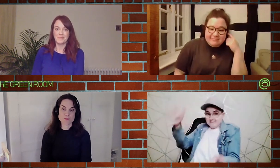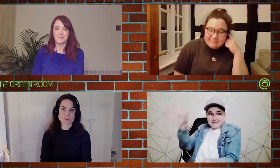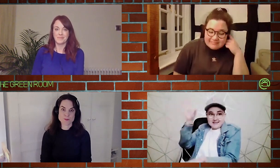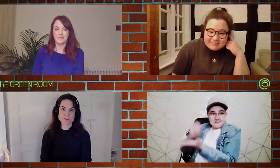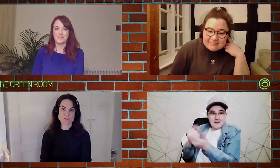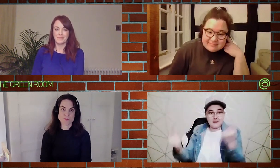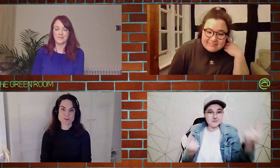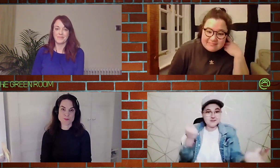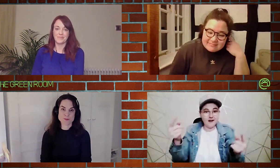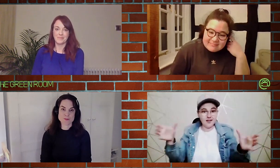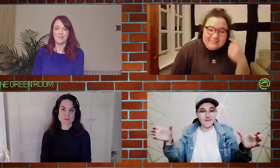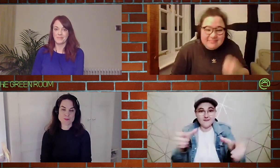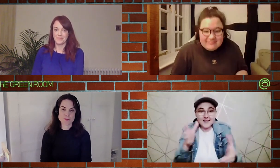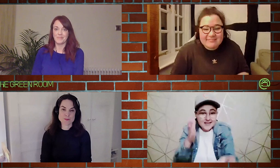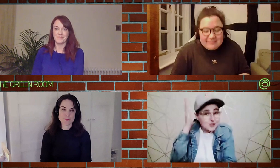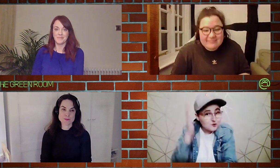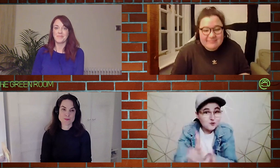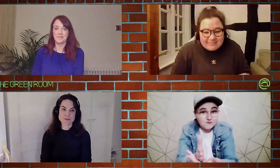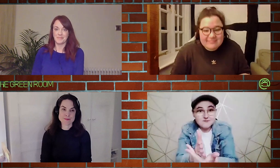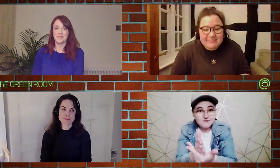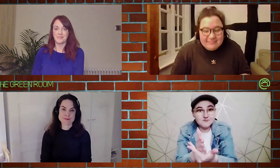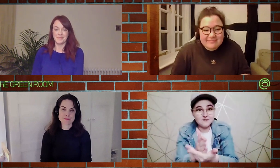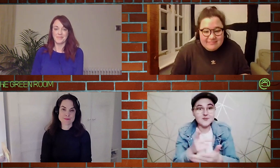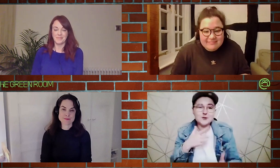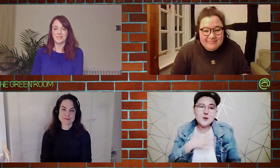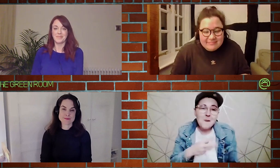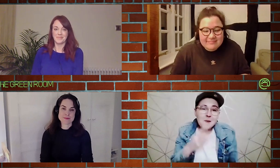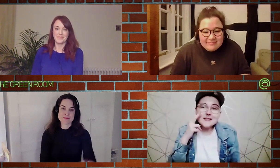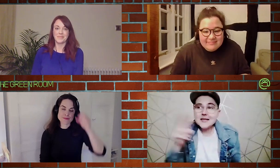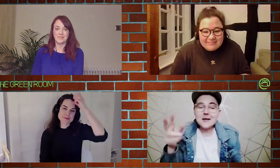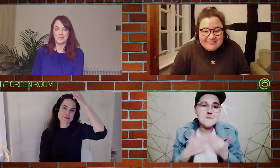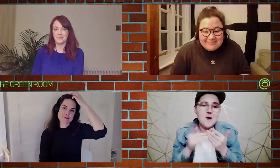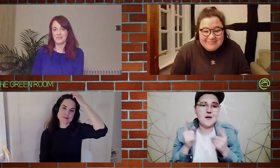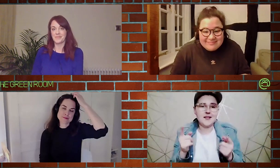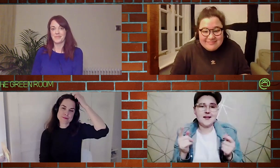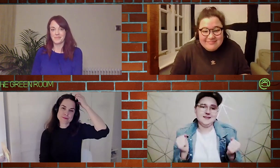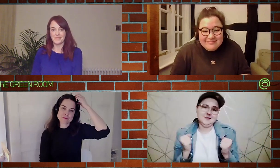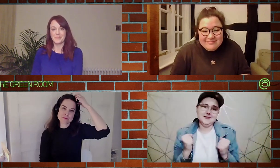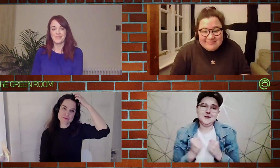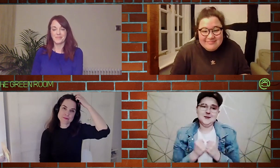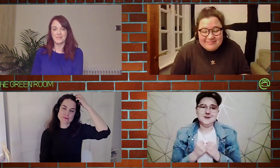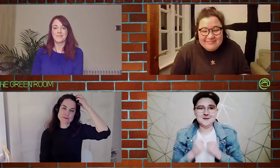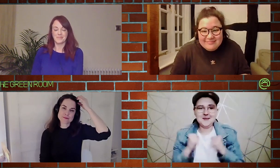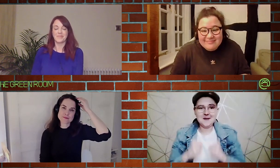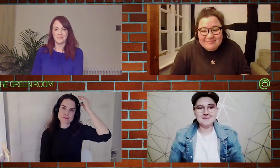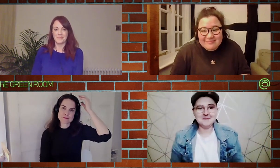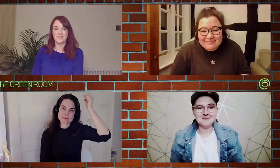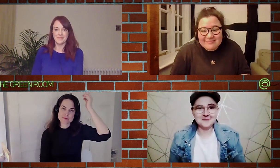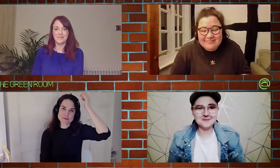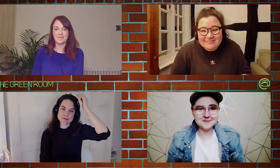by lots of different people. All being themselves. But being their true selves and that's my dream. It's what I